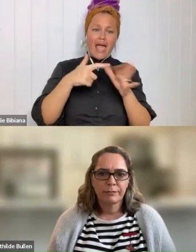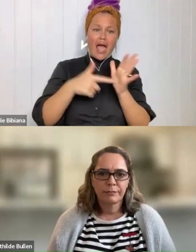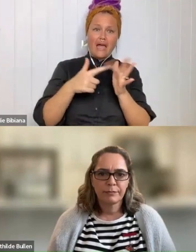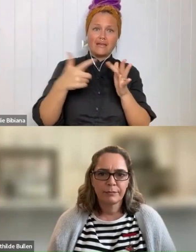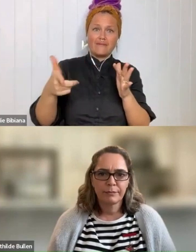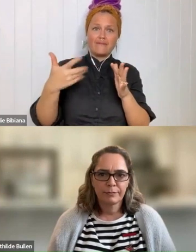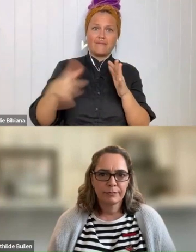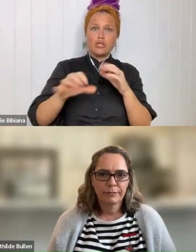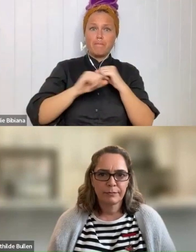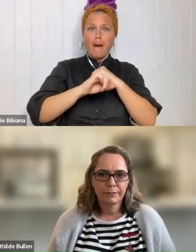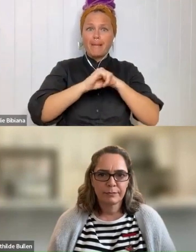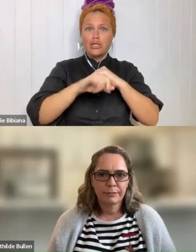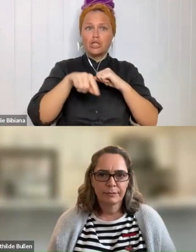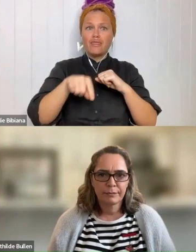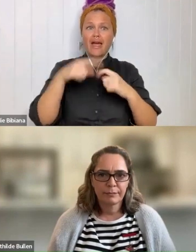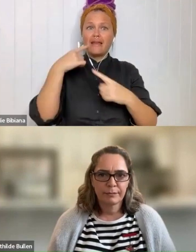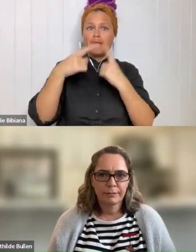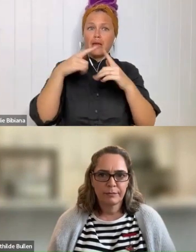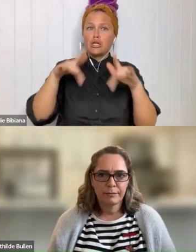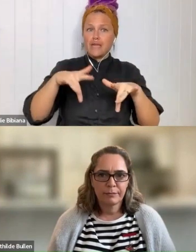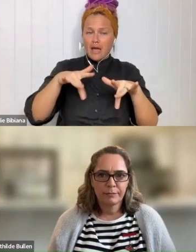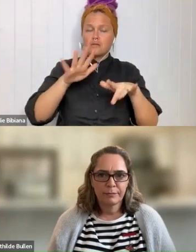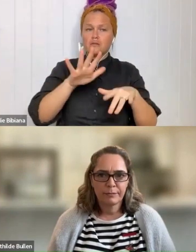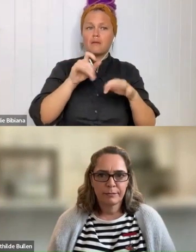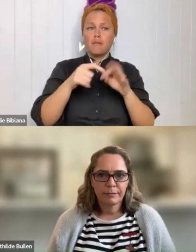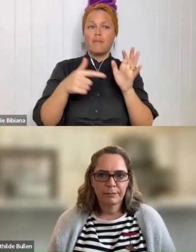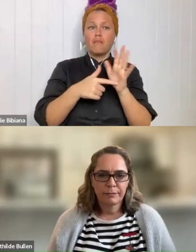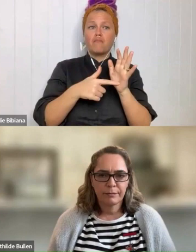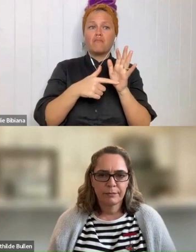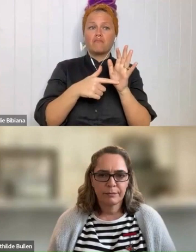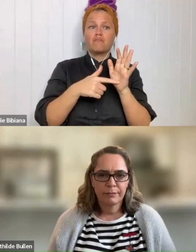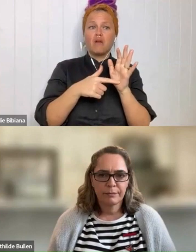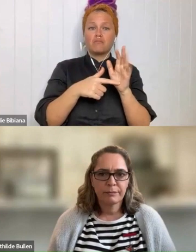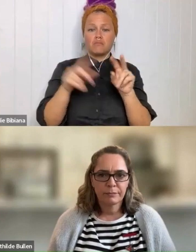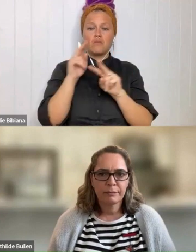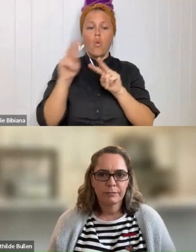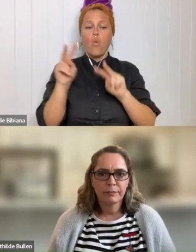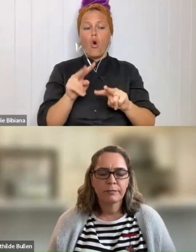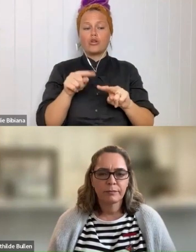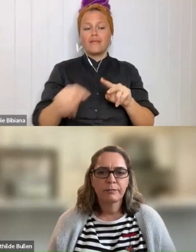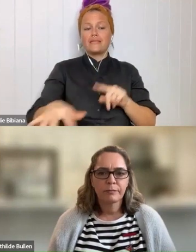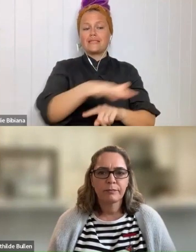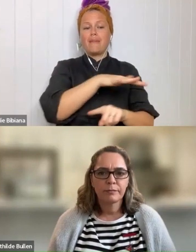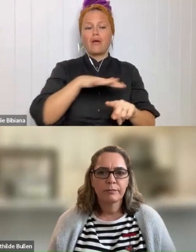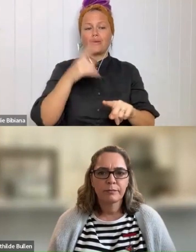information yet, but I would kind of keep Yeah, watch this space for what might emerge, because I think there's some